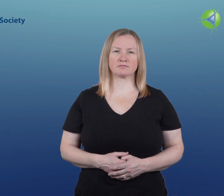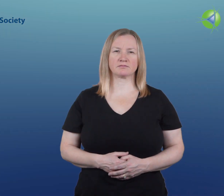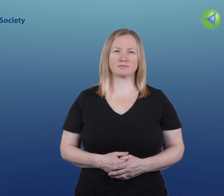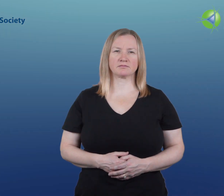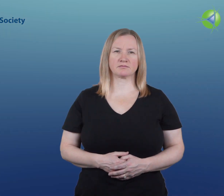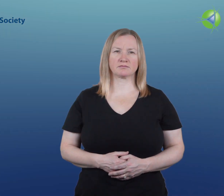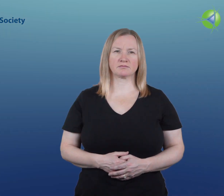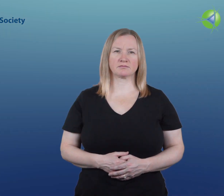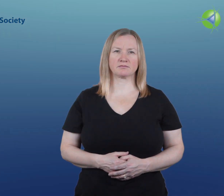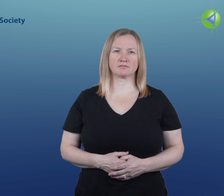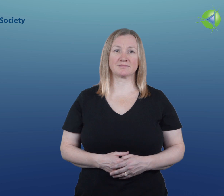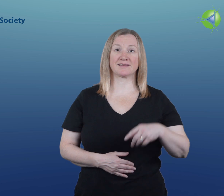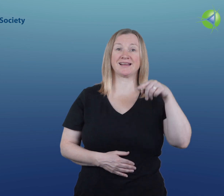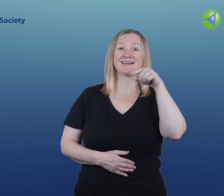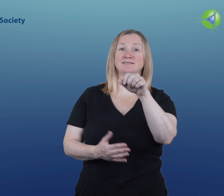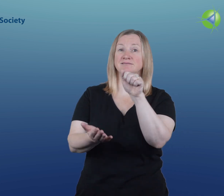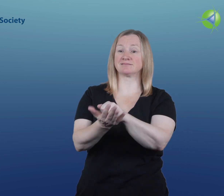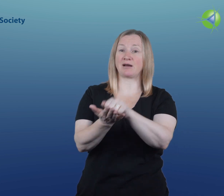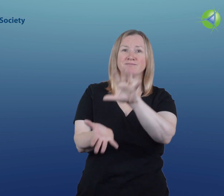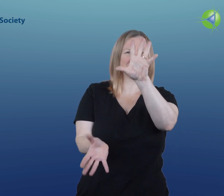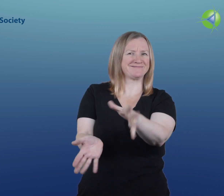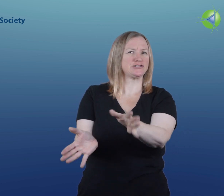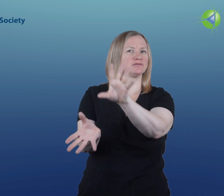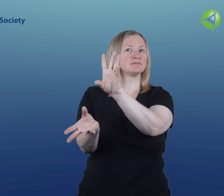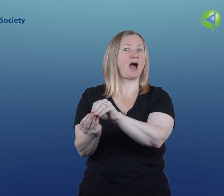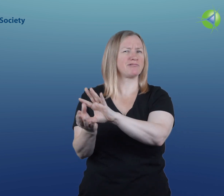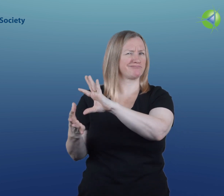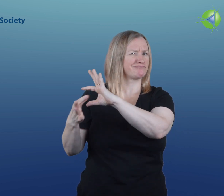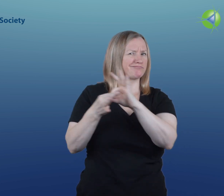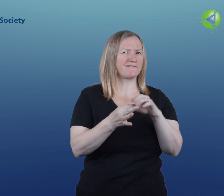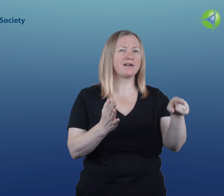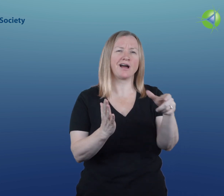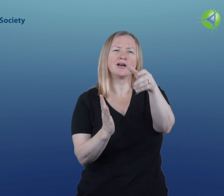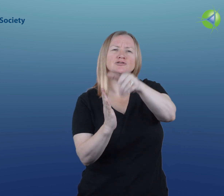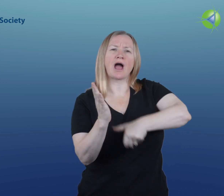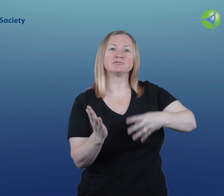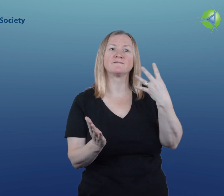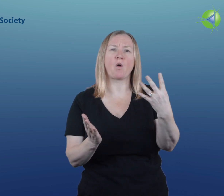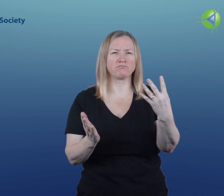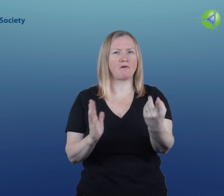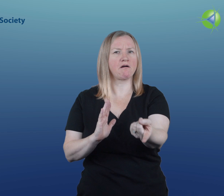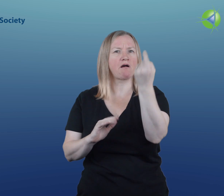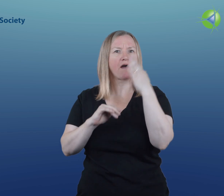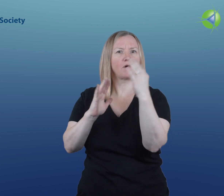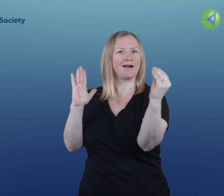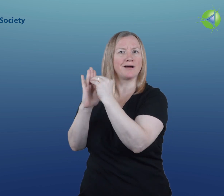This summary document refers to chapter 4 of Call for Inputs which presents